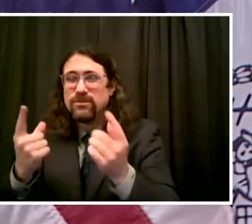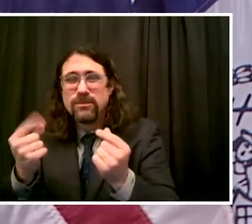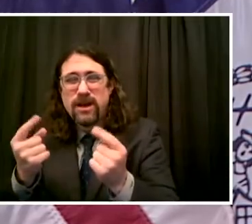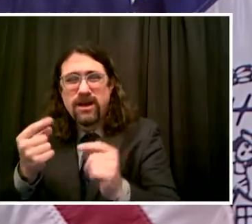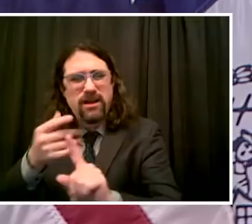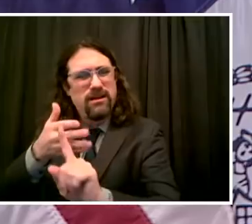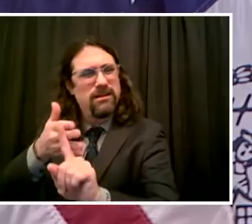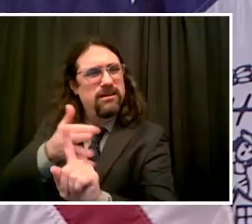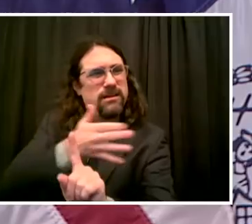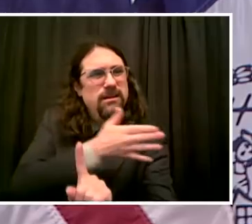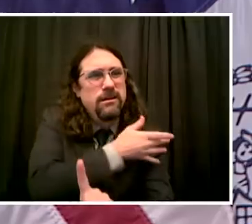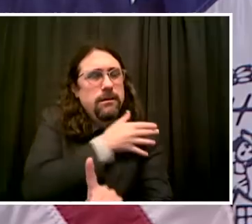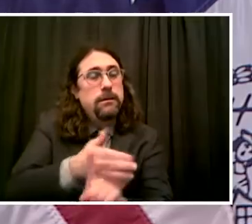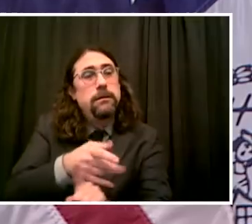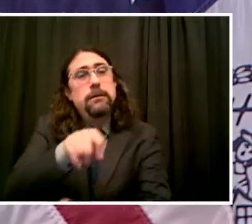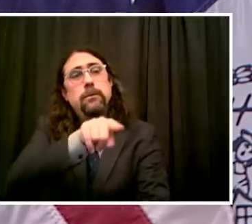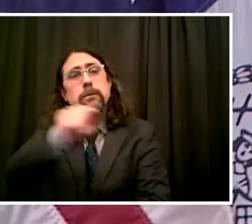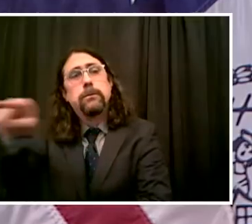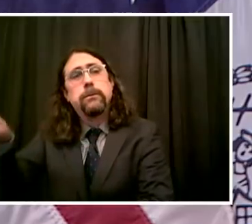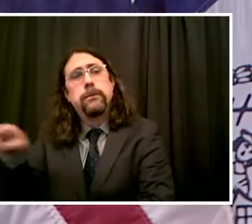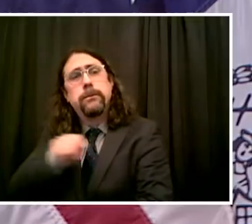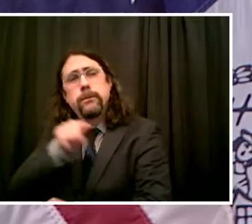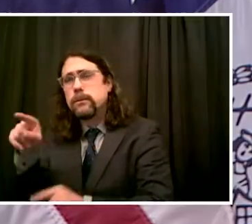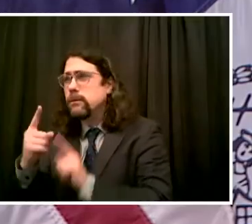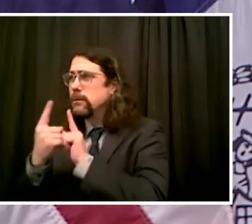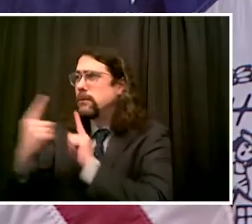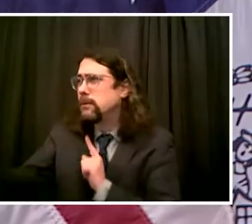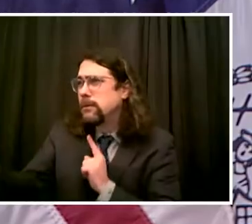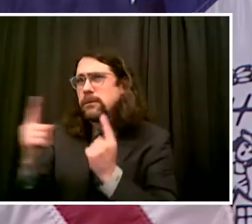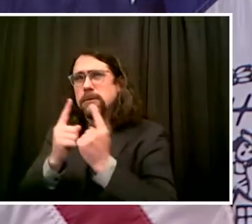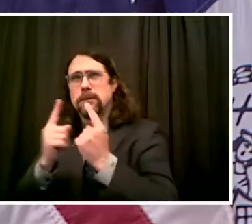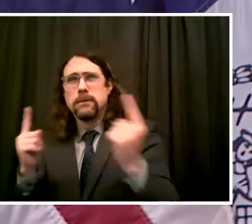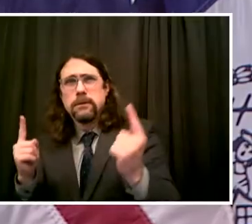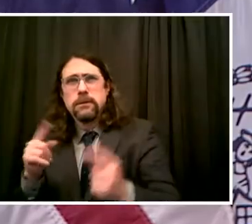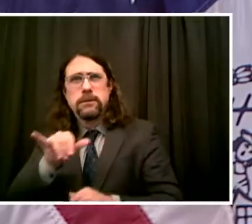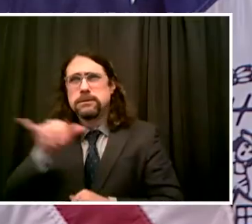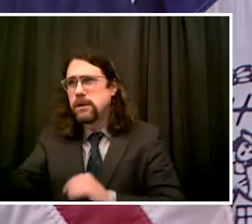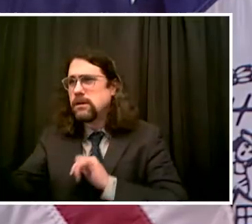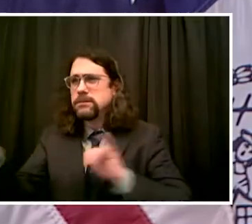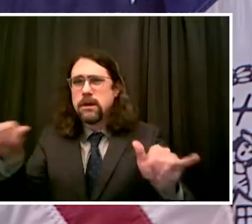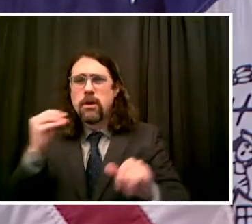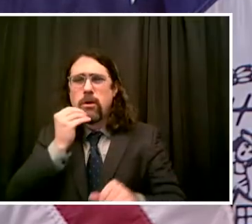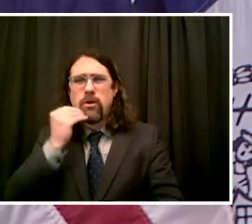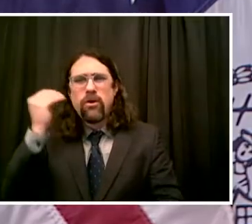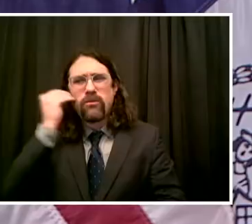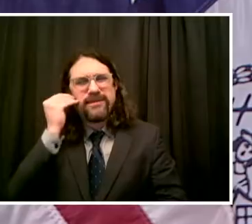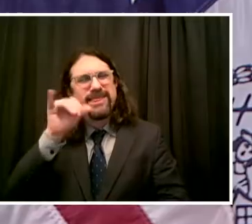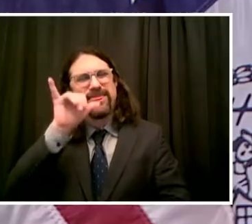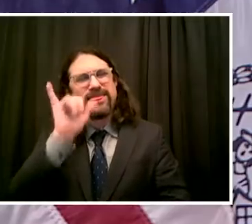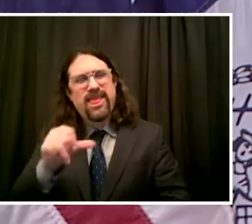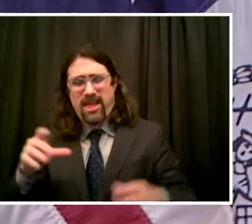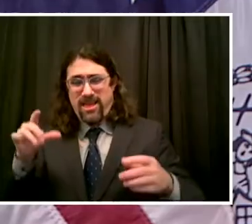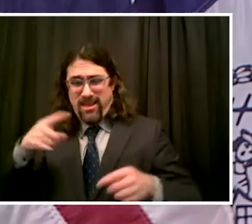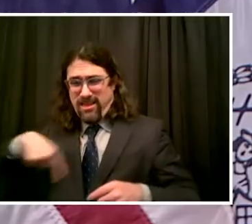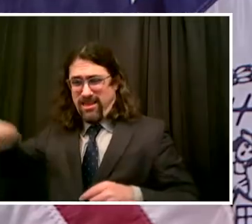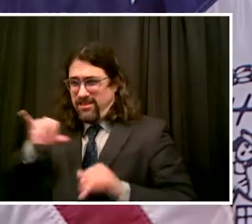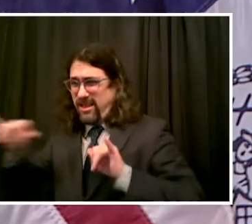ABUOT HWAT ALL OF YOU HAVE DONE BECAUSE THS SCF WHYEV T AMAZING PROGRESS. ALSO THINK THE ABOUT THE AOE RE ACTHS FIGHT BACK THIS DISEASE, WE'RE